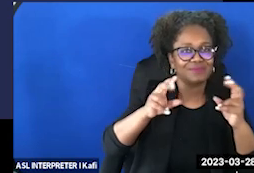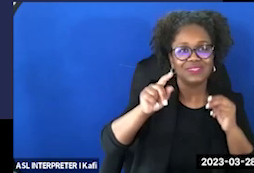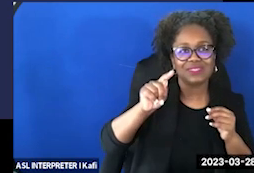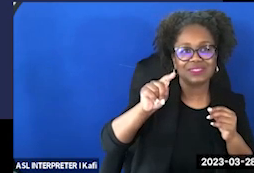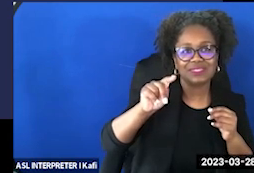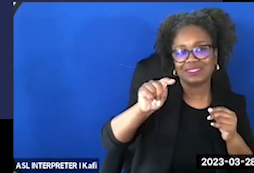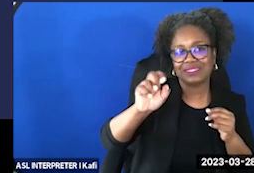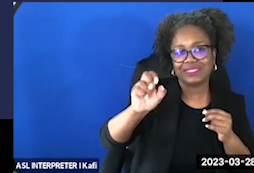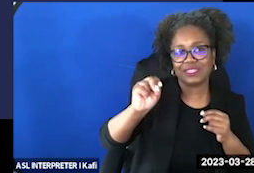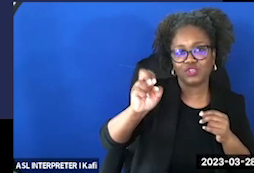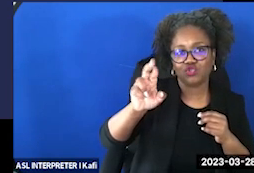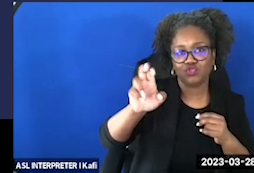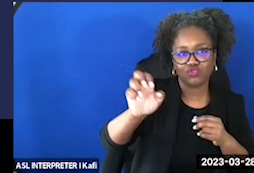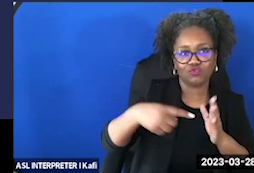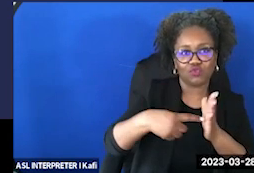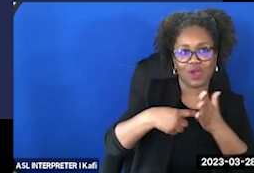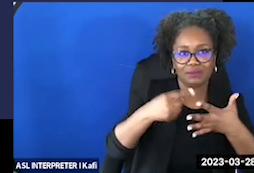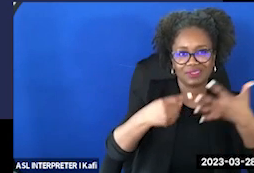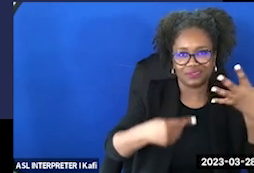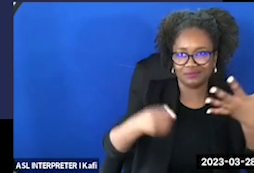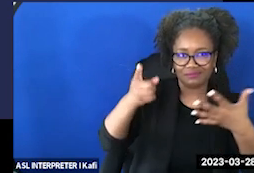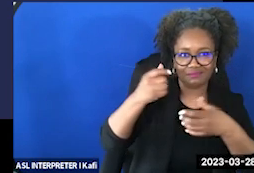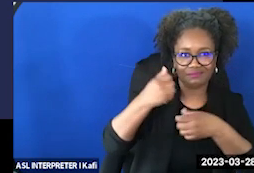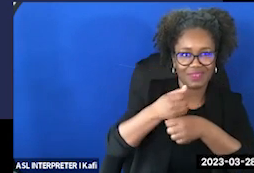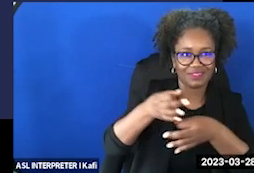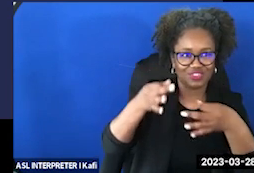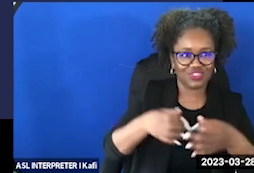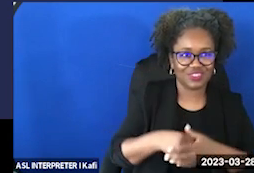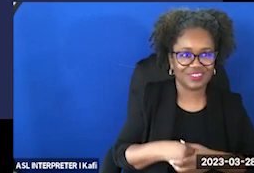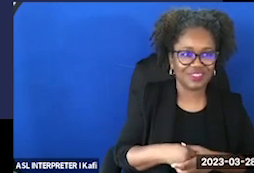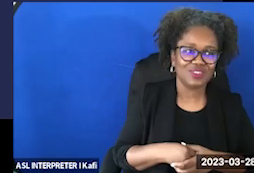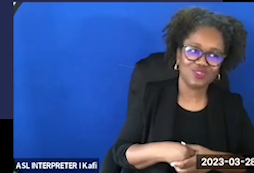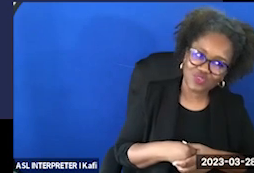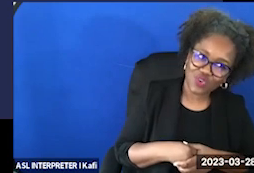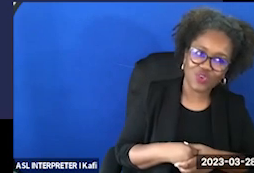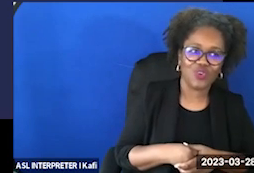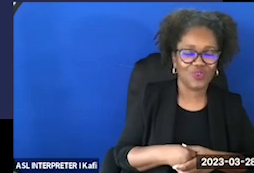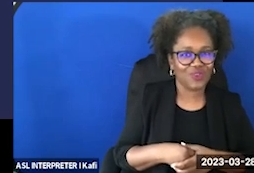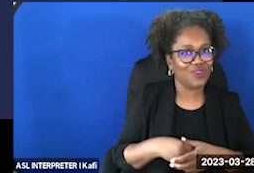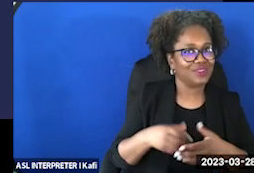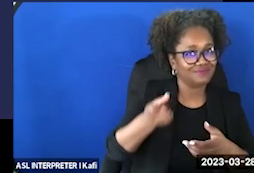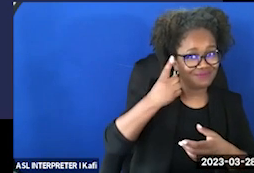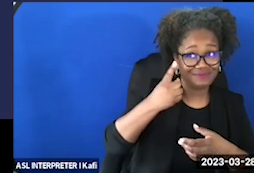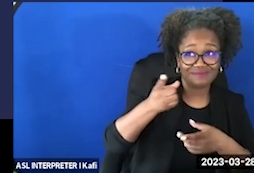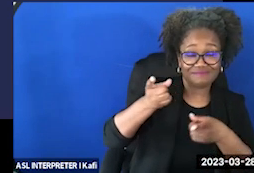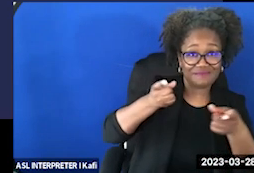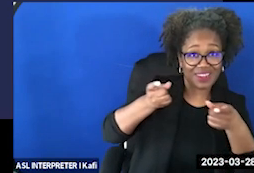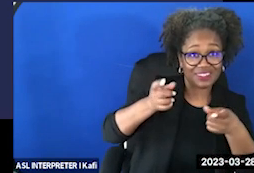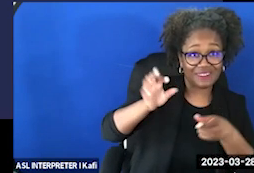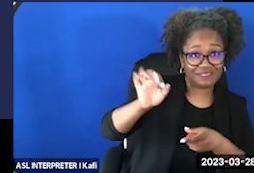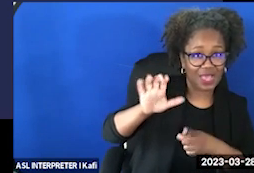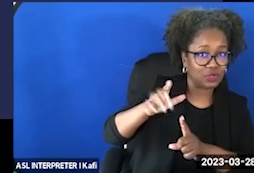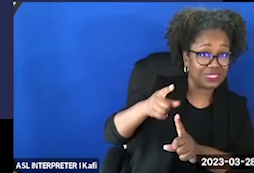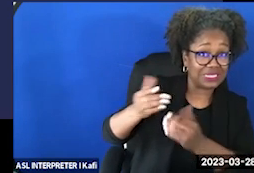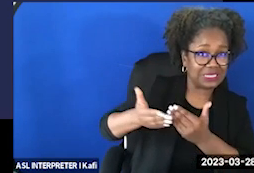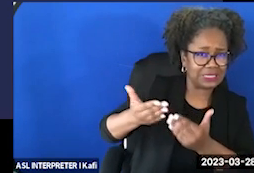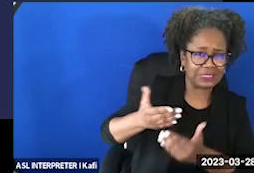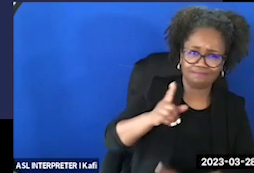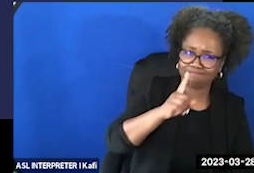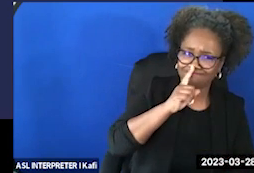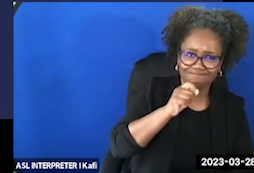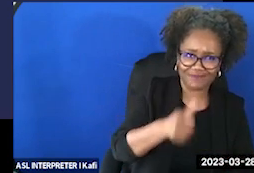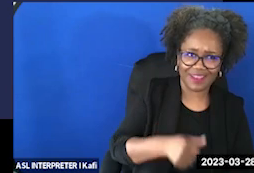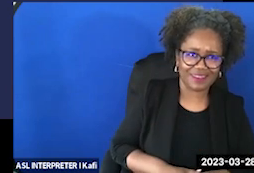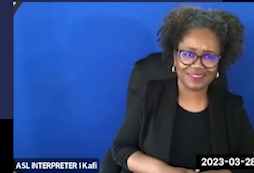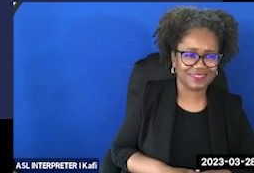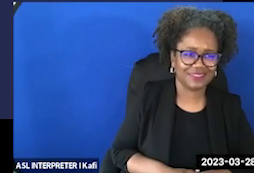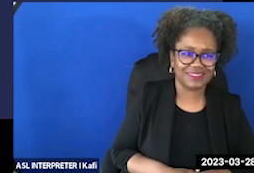Debbie Stine, Science & Technology Policy Academy: managing faculty is not an easy thing. And so it really takes university leadership to decide what to do, and to overrule.